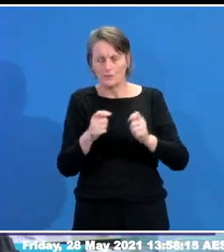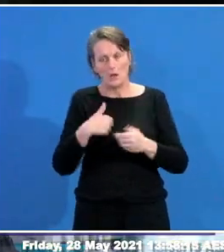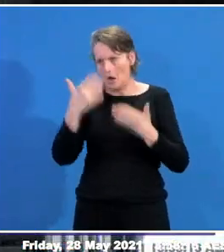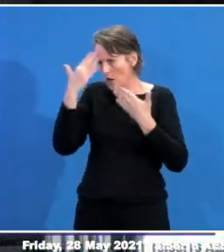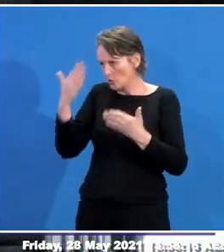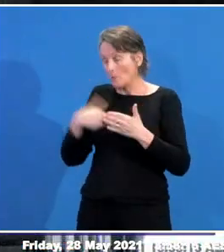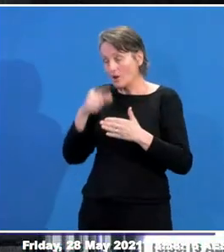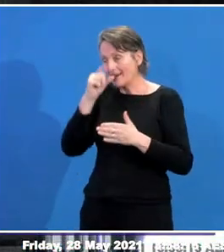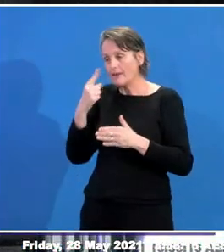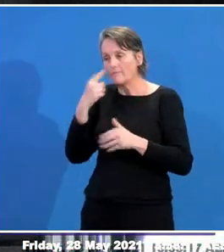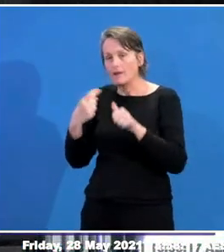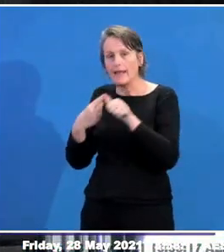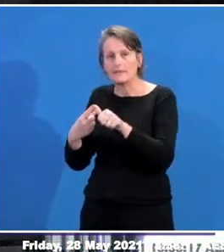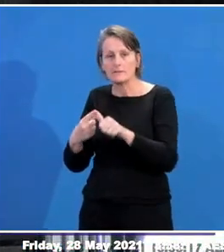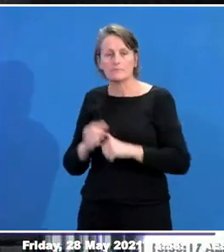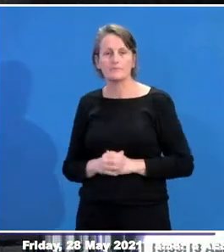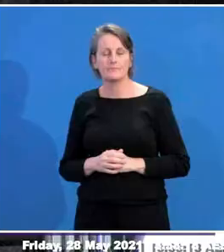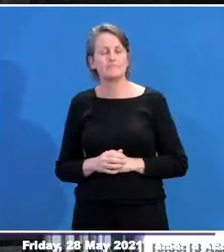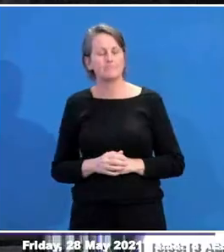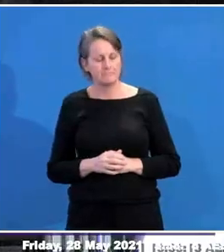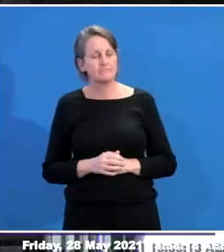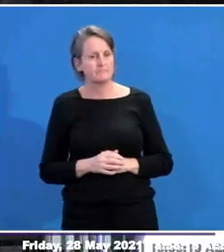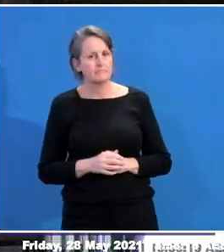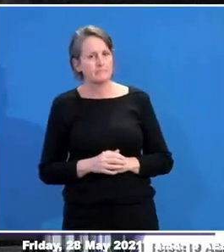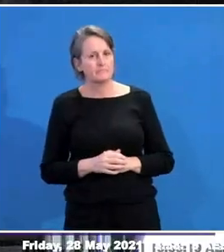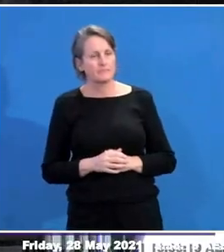Is there a degree of circularity where a person can only access